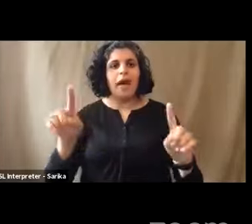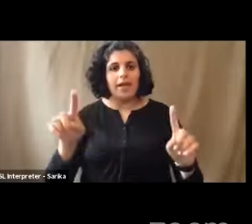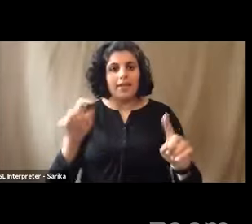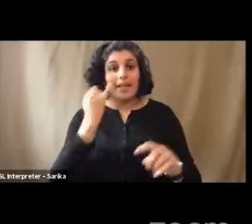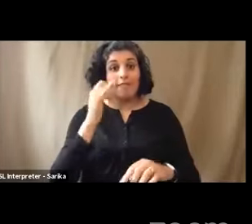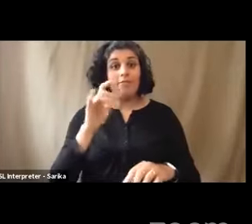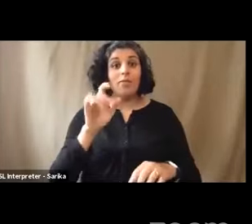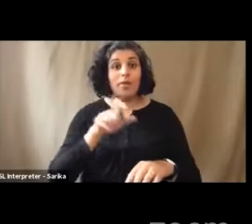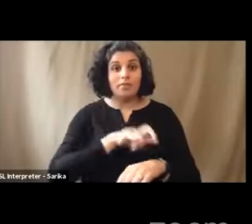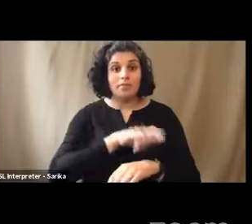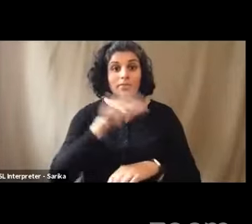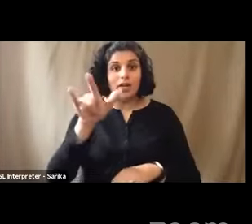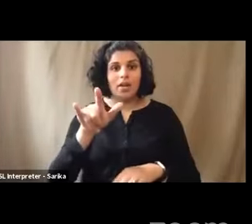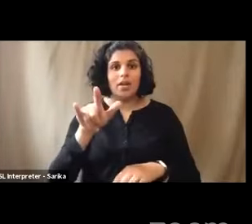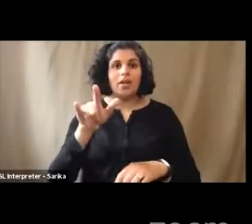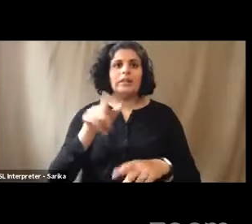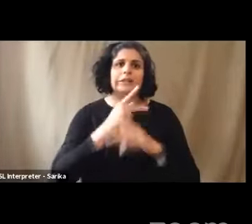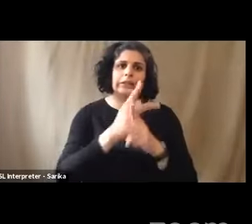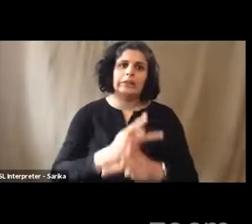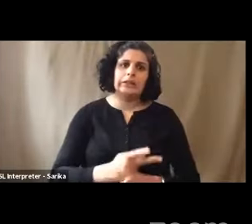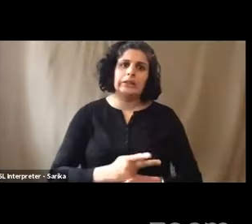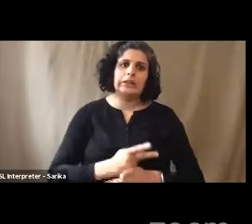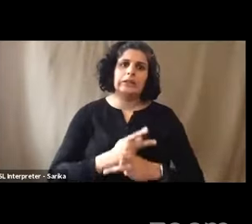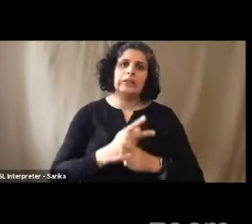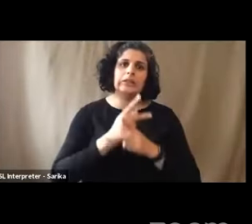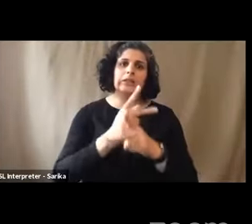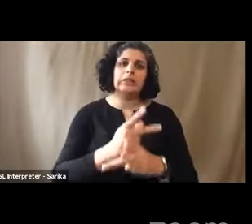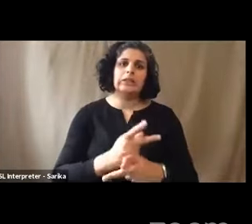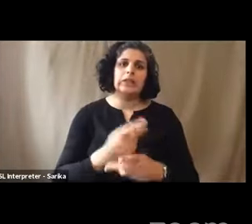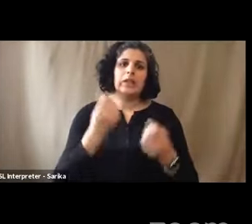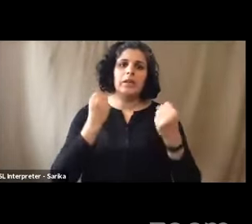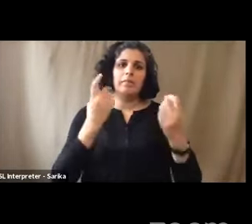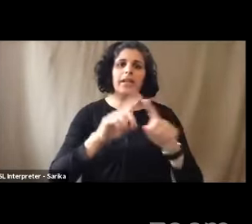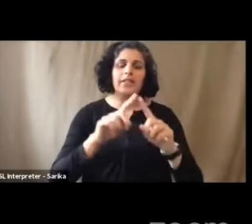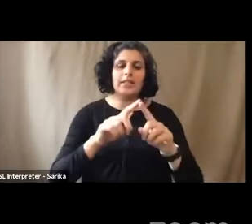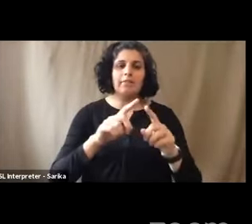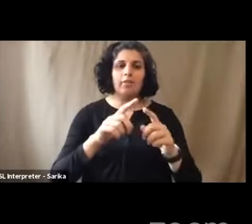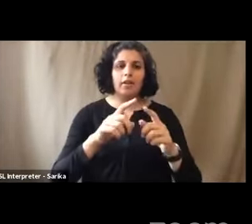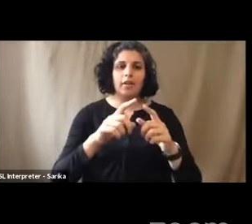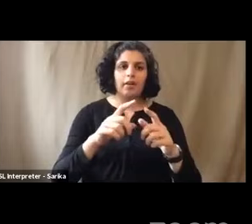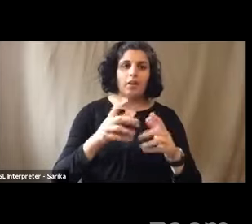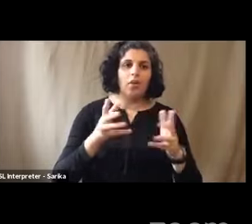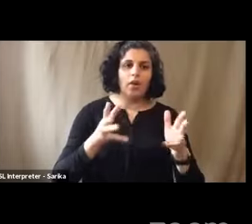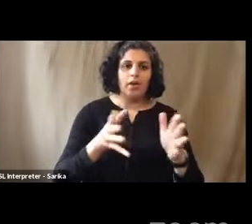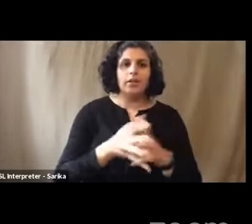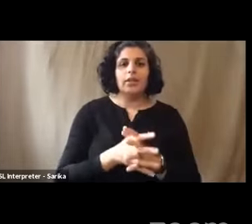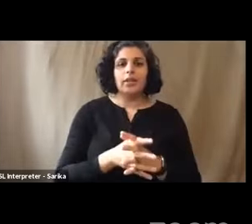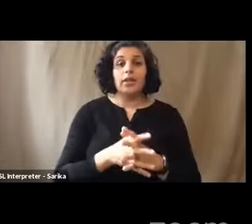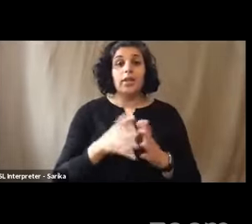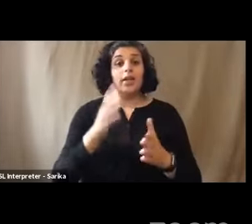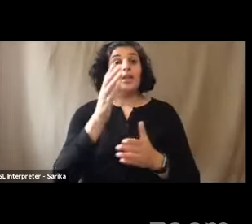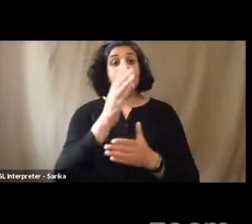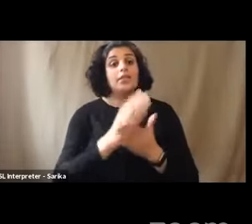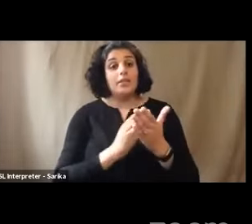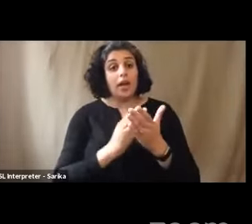There are some countries that are not allowing incoming flights from the United States, and